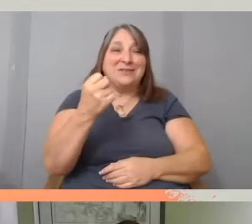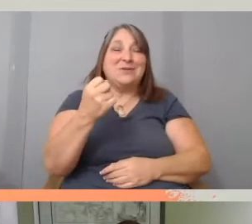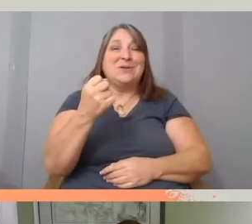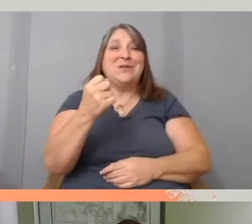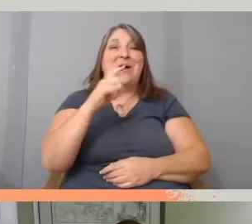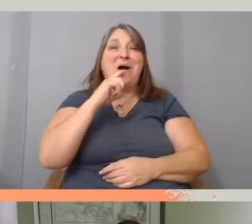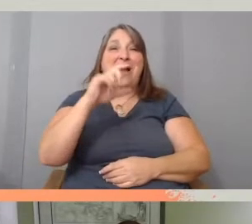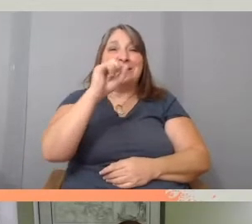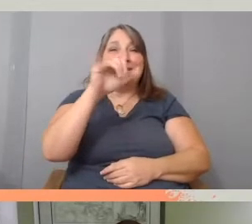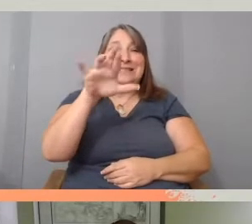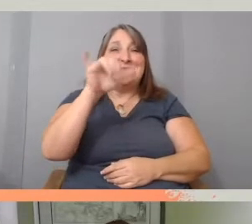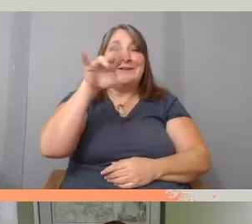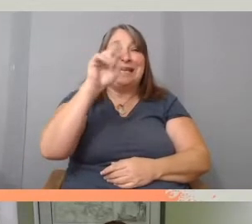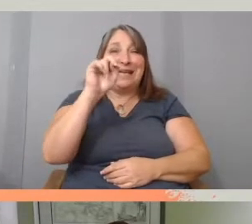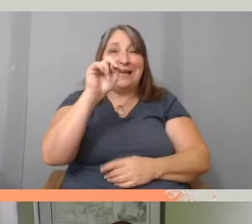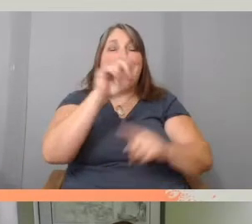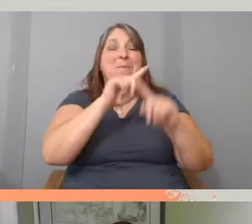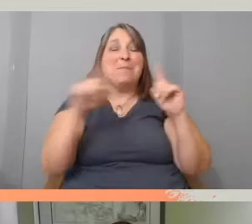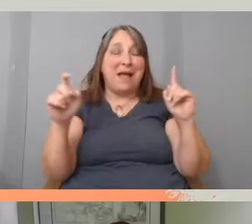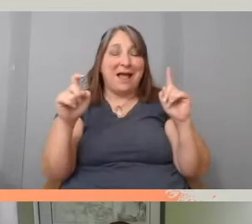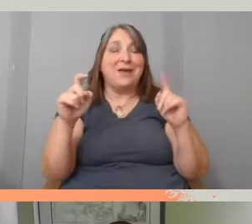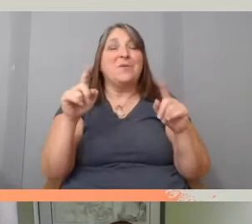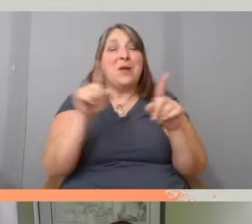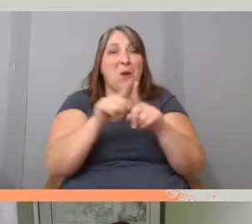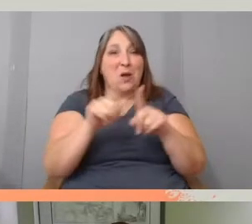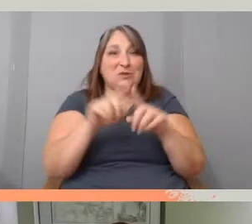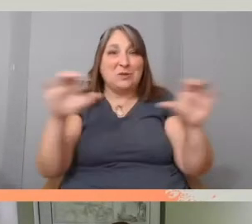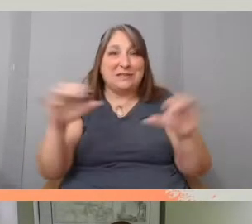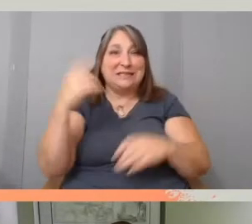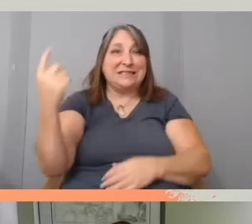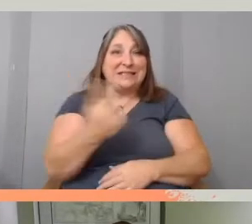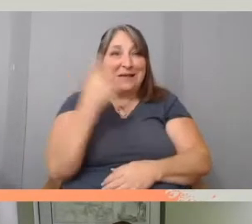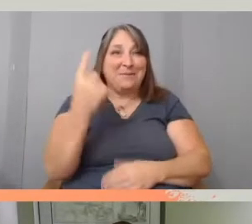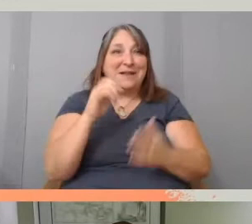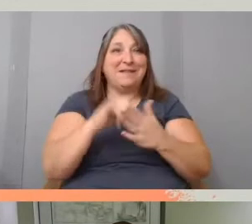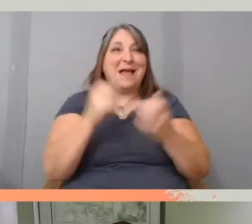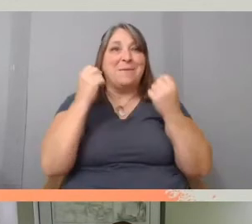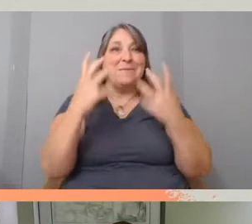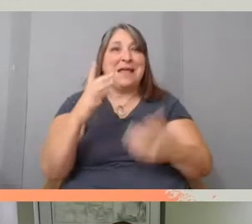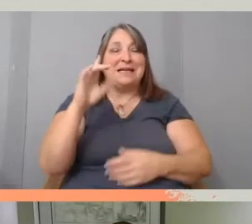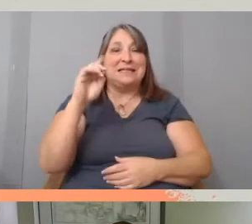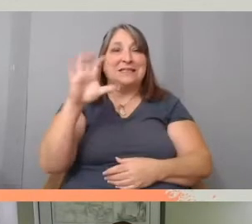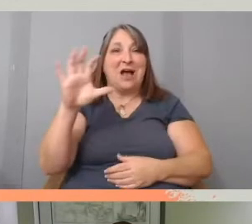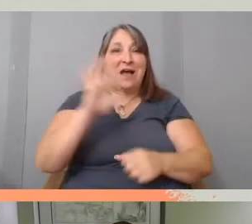But we also did something that I think, you know, a lot out of doc filmmakers feel is somewhat controversial,